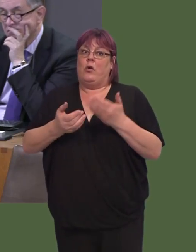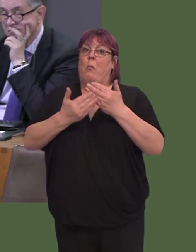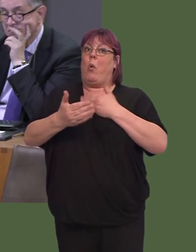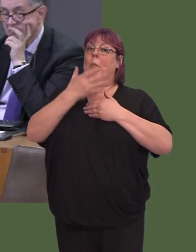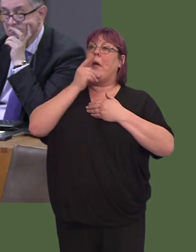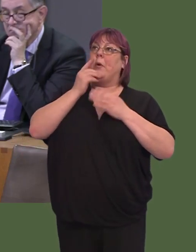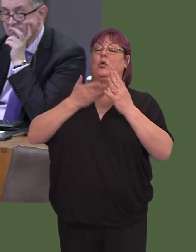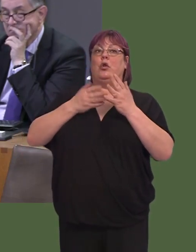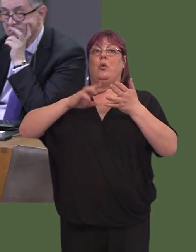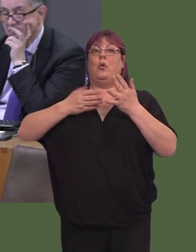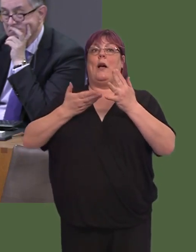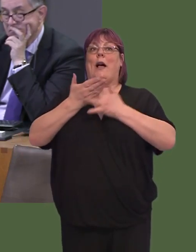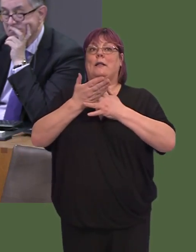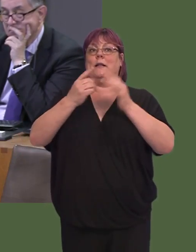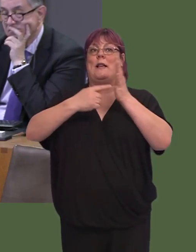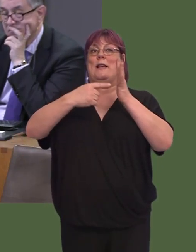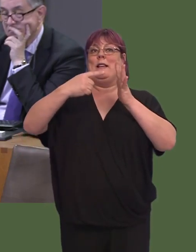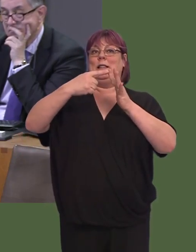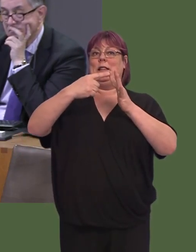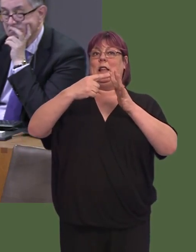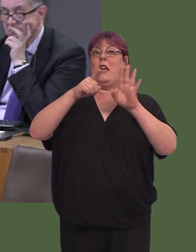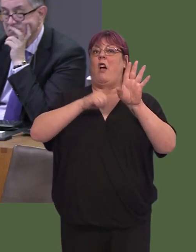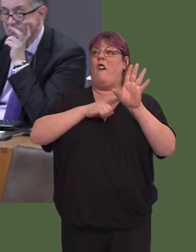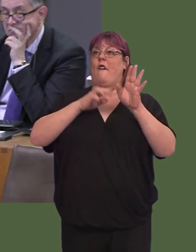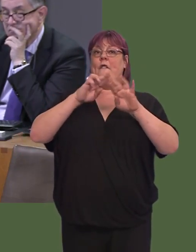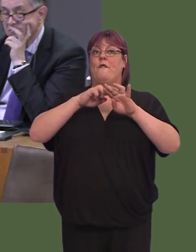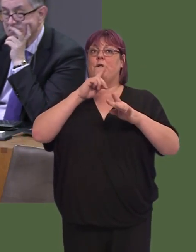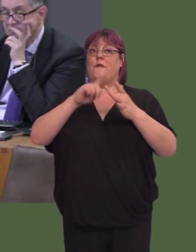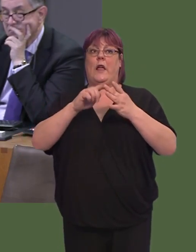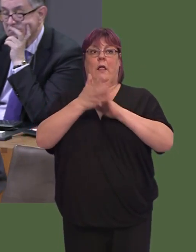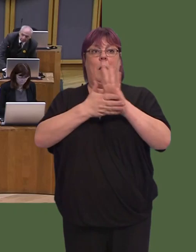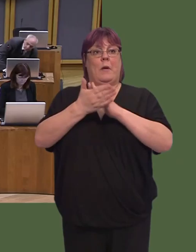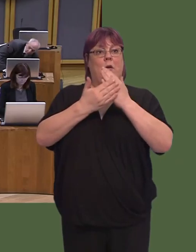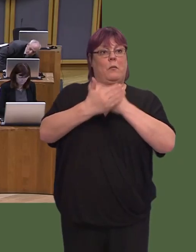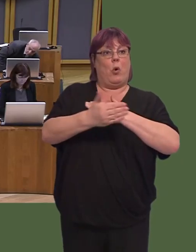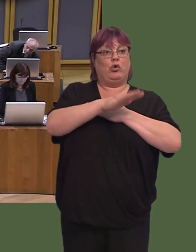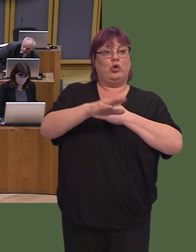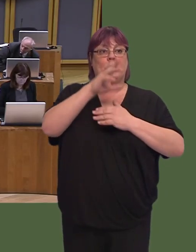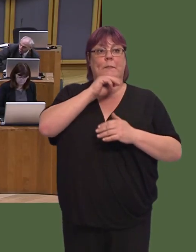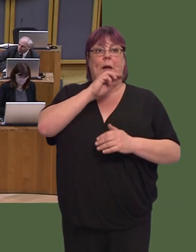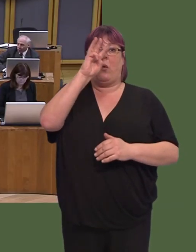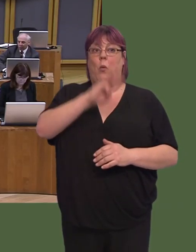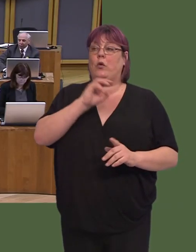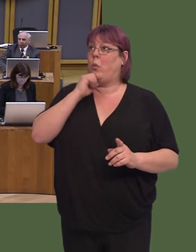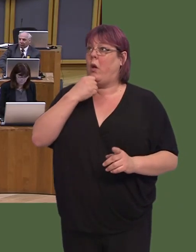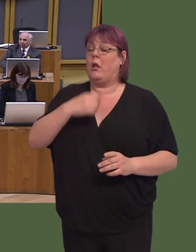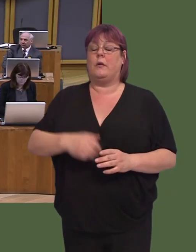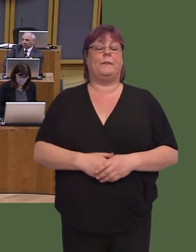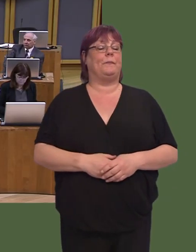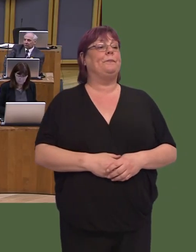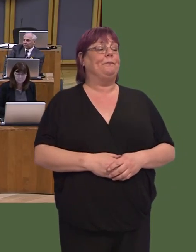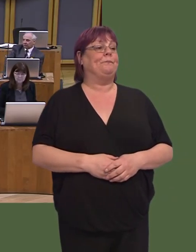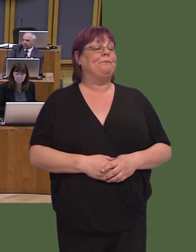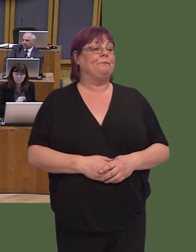speakers is going to be increased dramatically over the next 20 or 30 years? Julie James AM: I've some sympathy with what the Member's saying as my own parents are